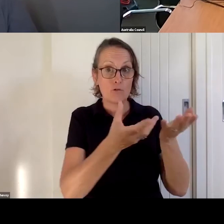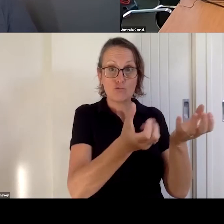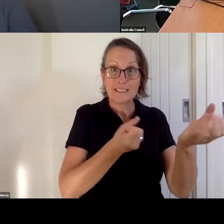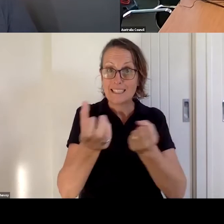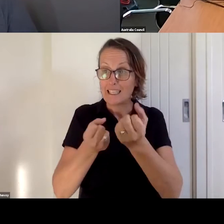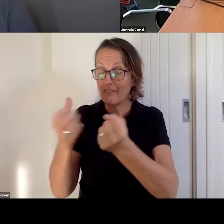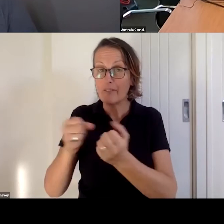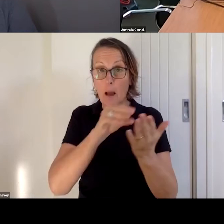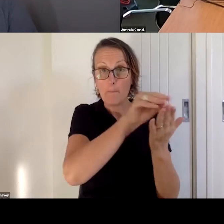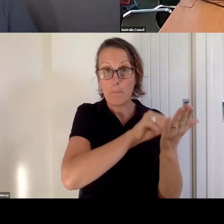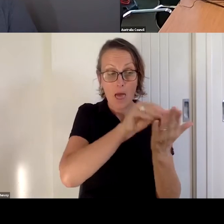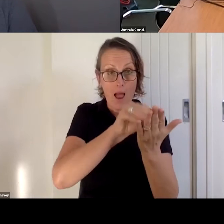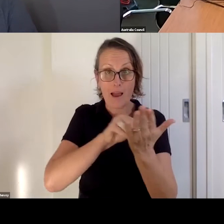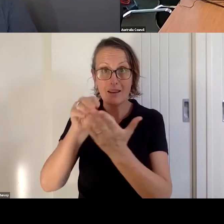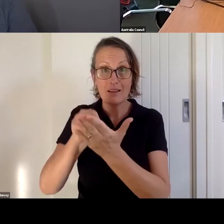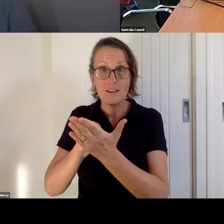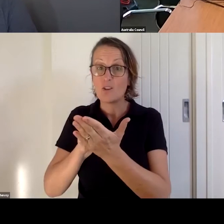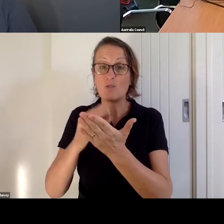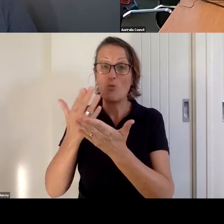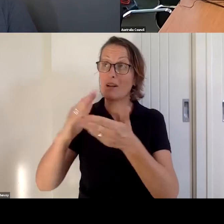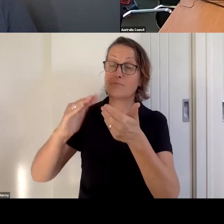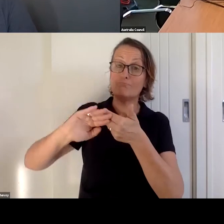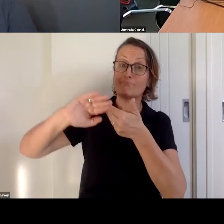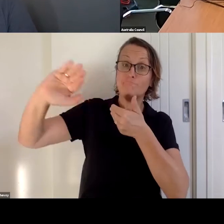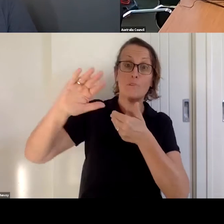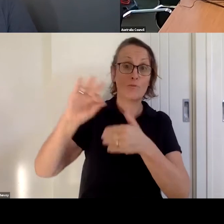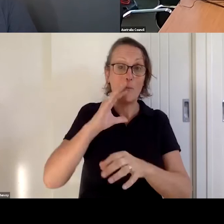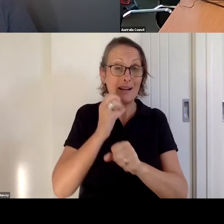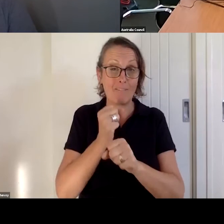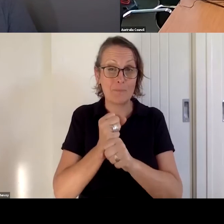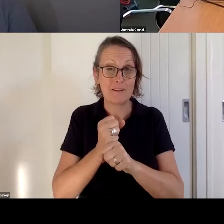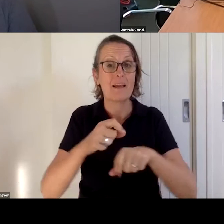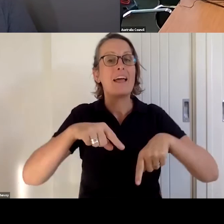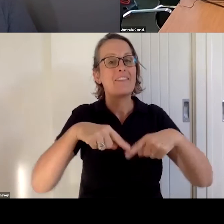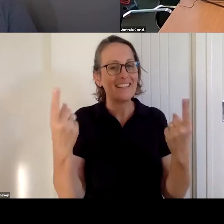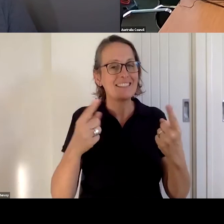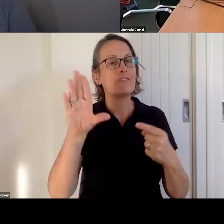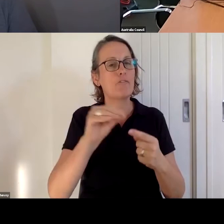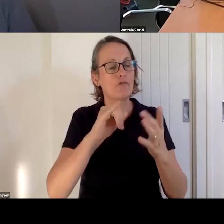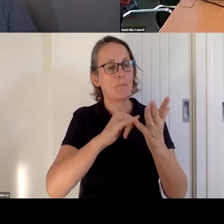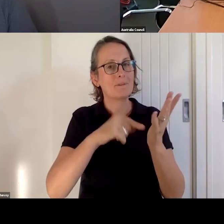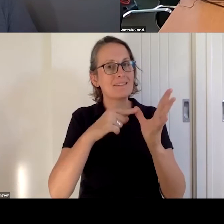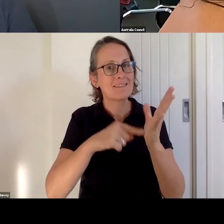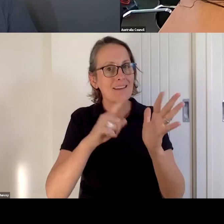length from the government, which is different to how the state and territory arts funding